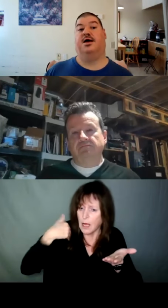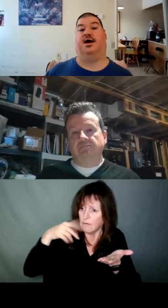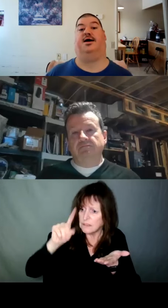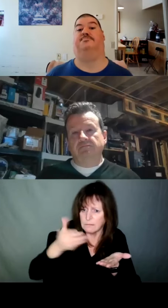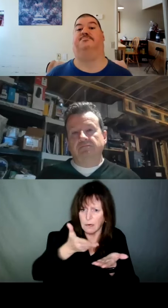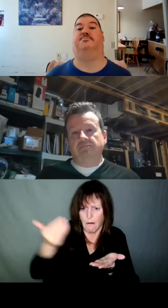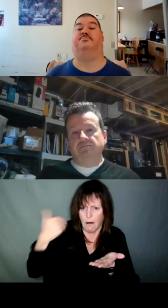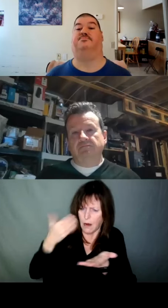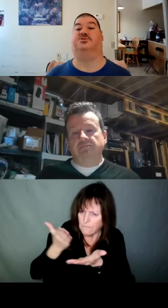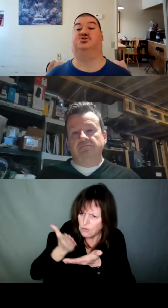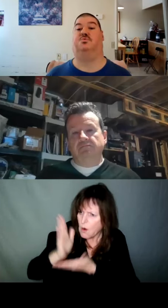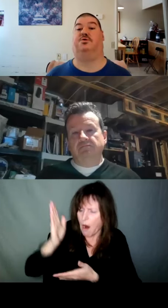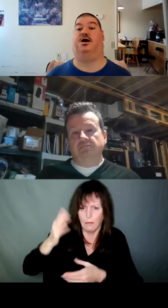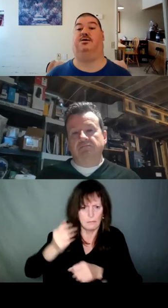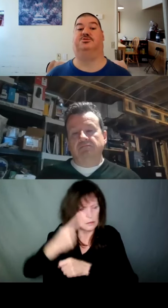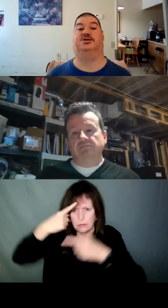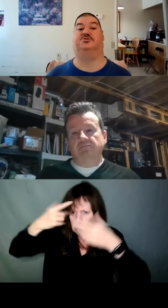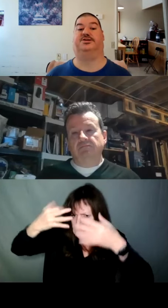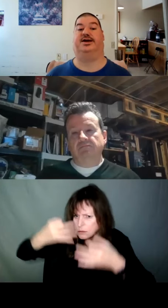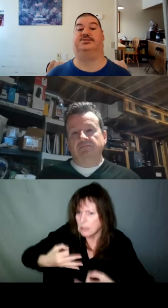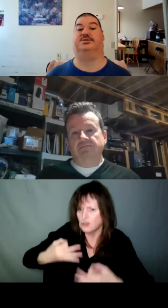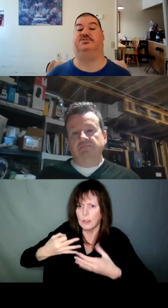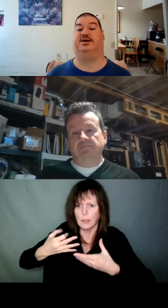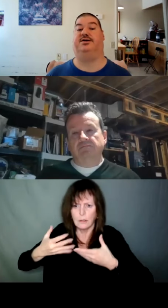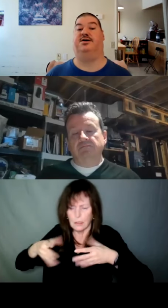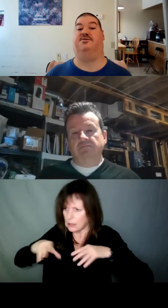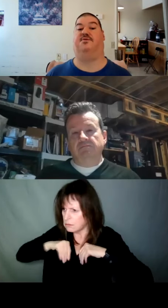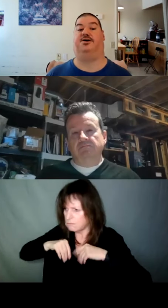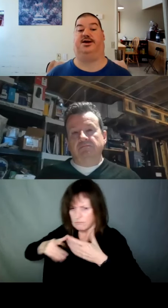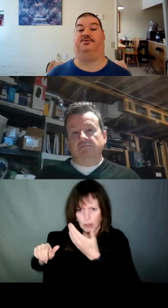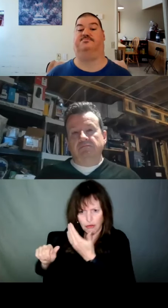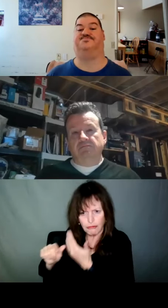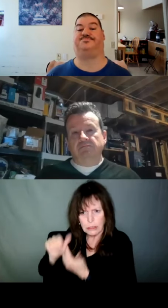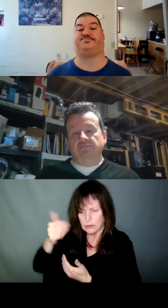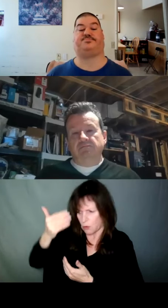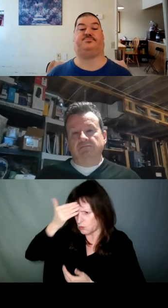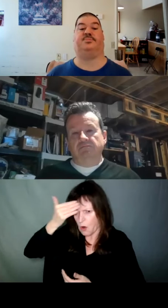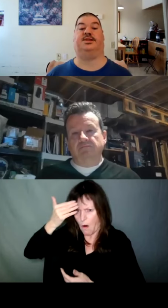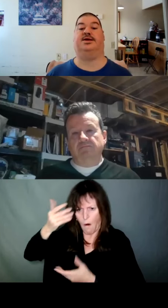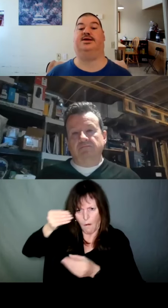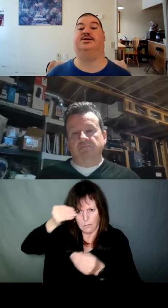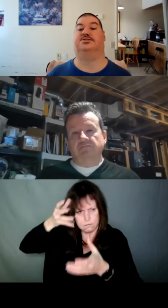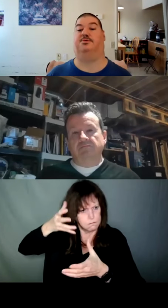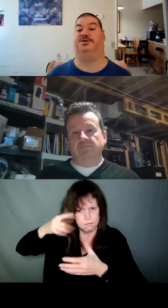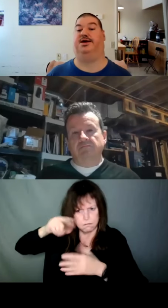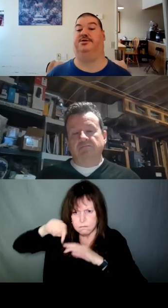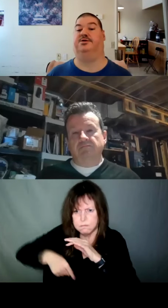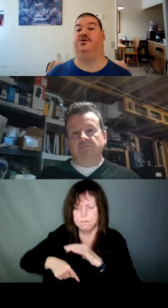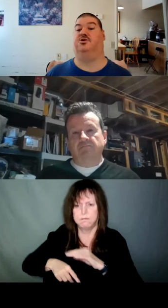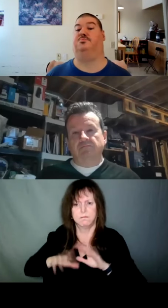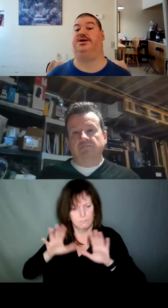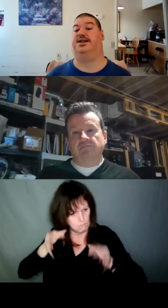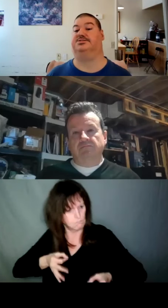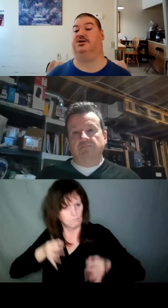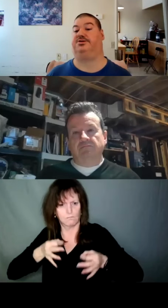philosophy where people with disabilities are seen as consumers we have the right to examine choices, make decisions, take risks Emma make mistakes and take